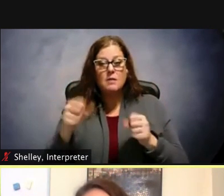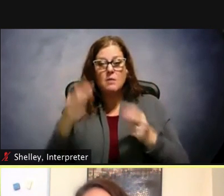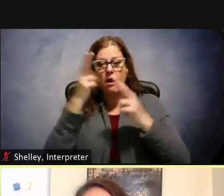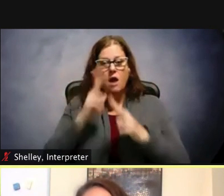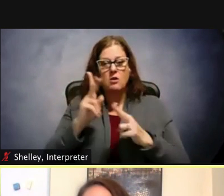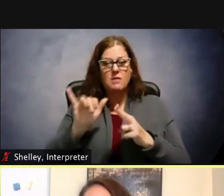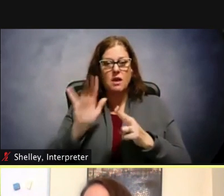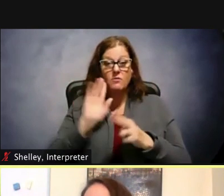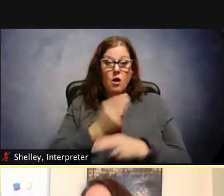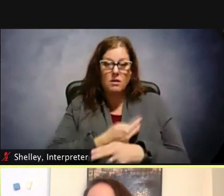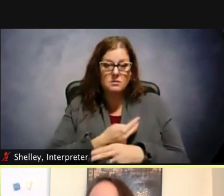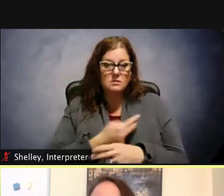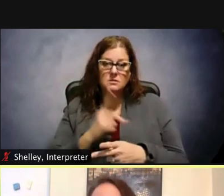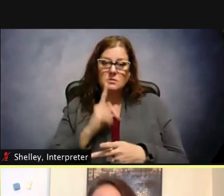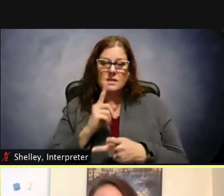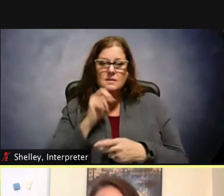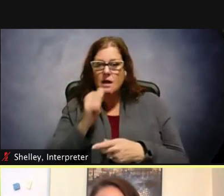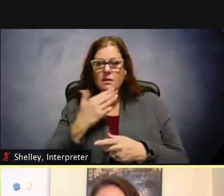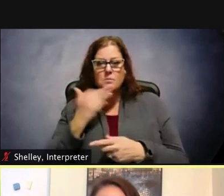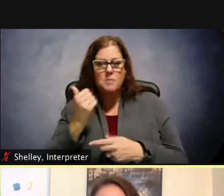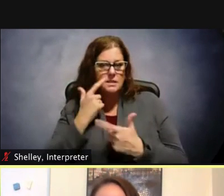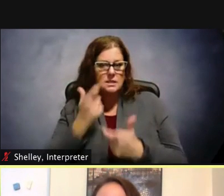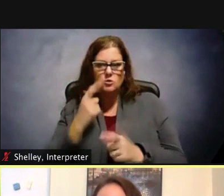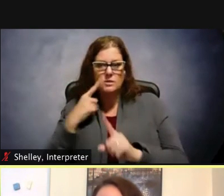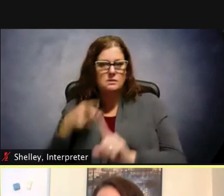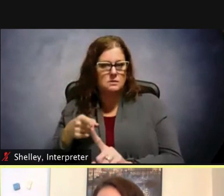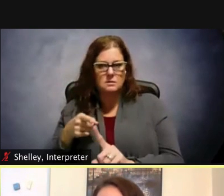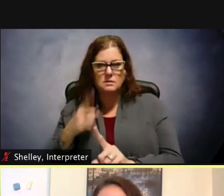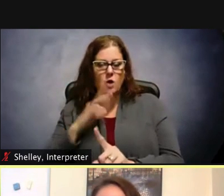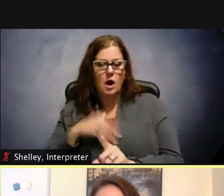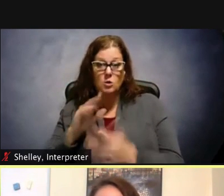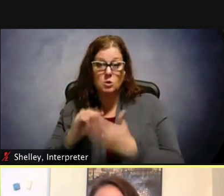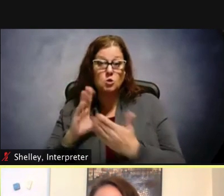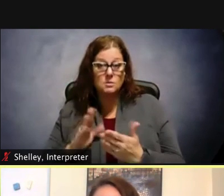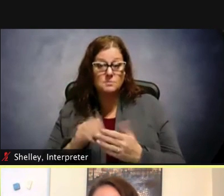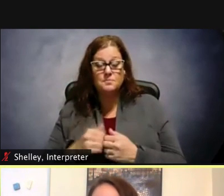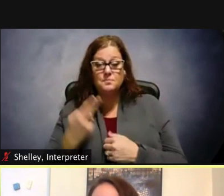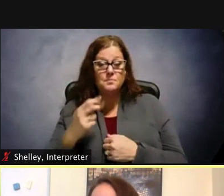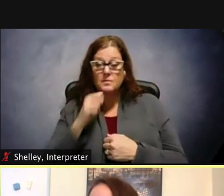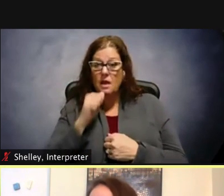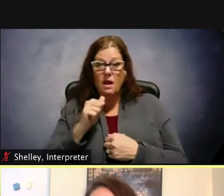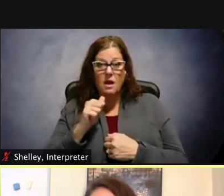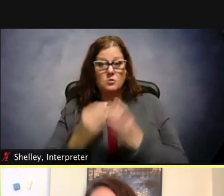us because it really was not in the best interest for our student. He was not going to grow or excel